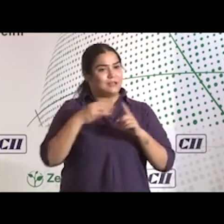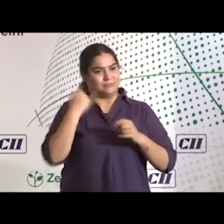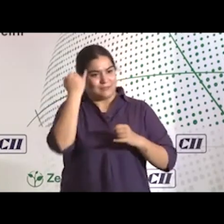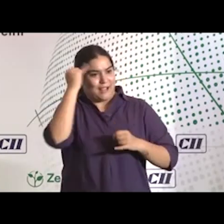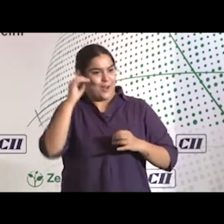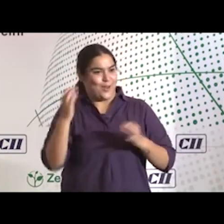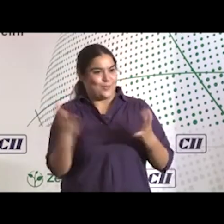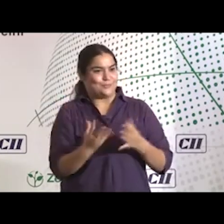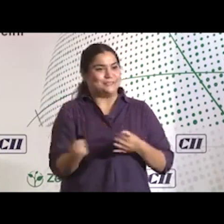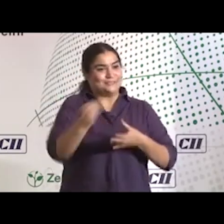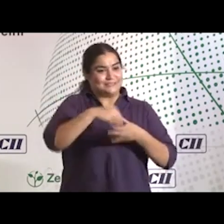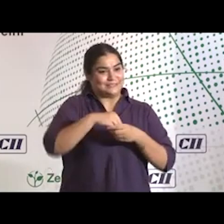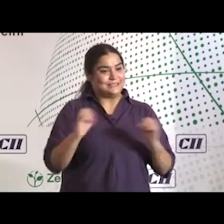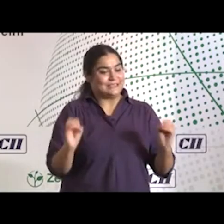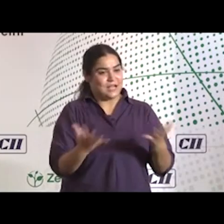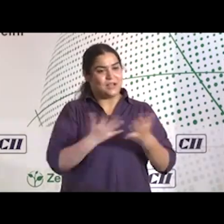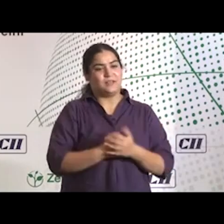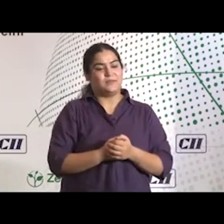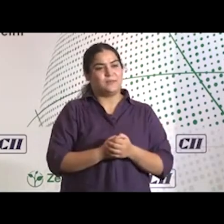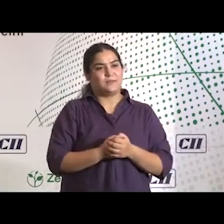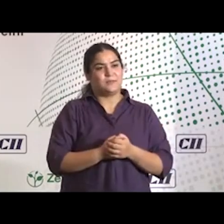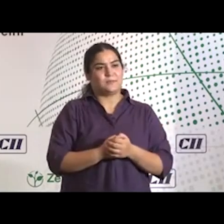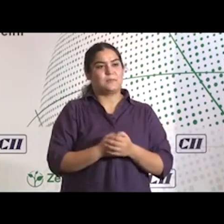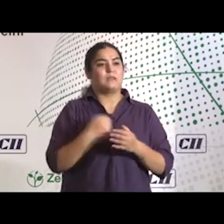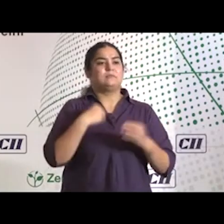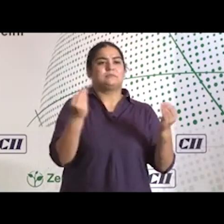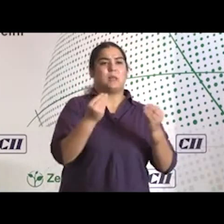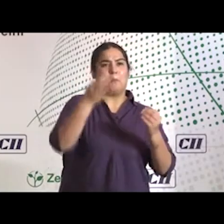with intent to solve the problem.